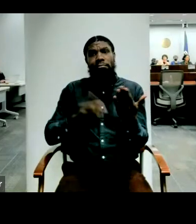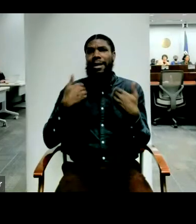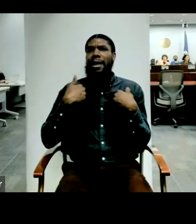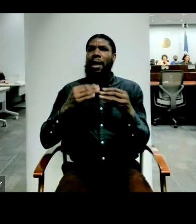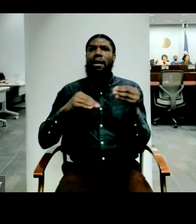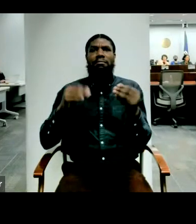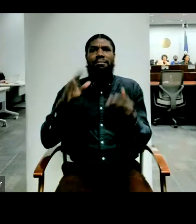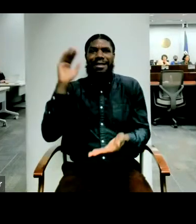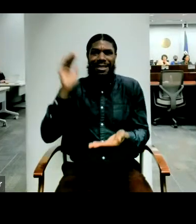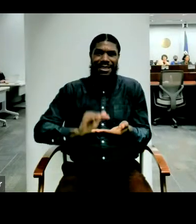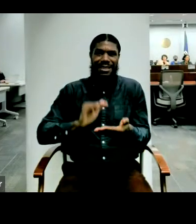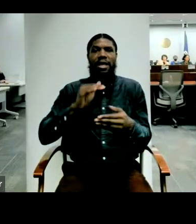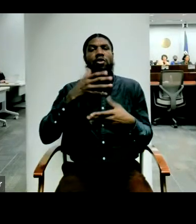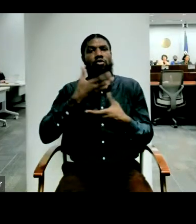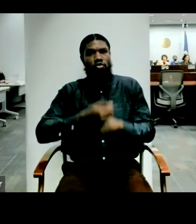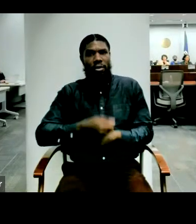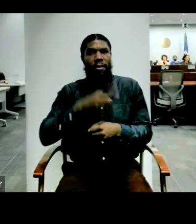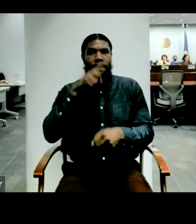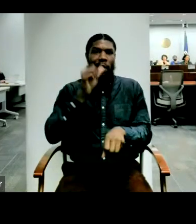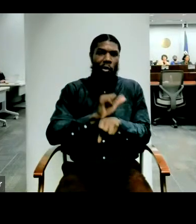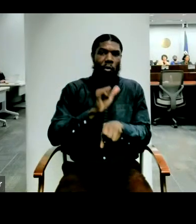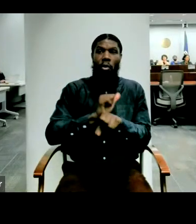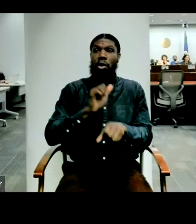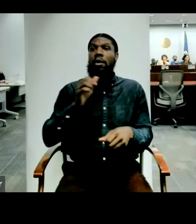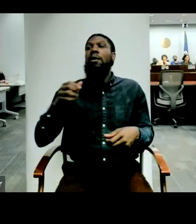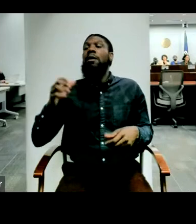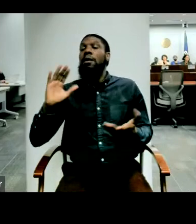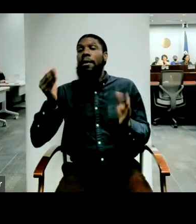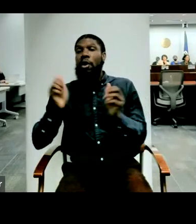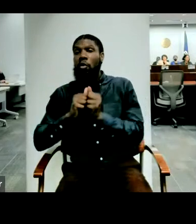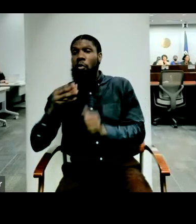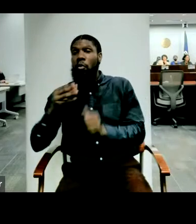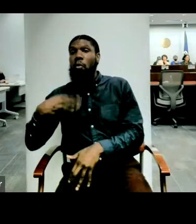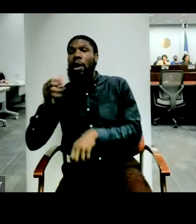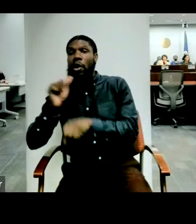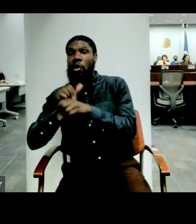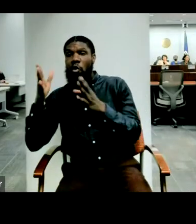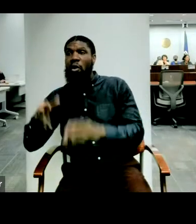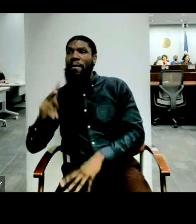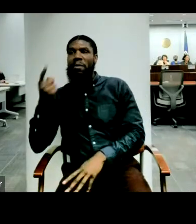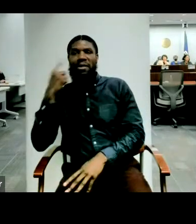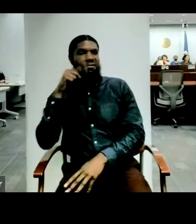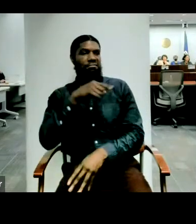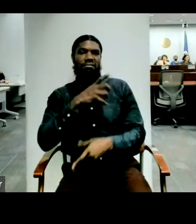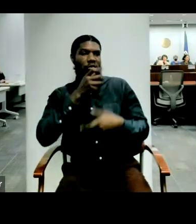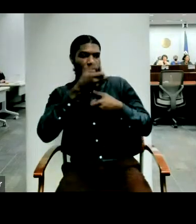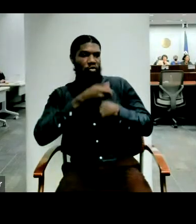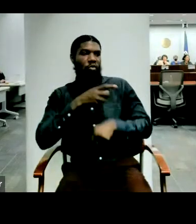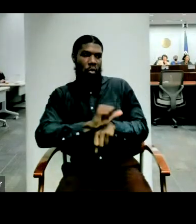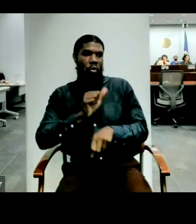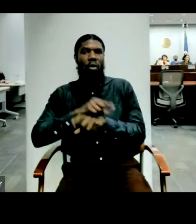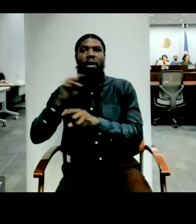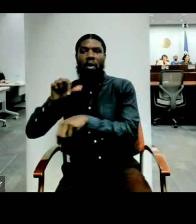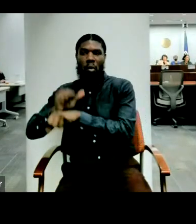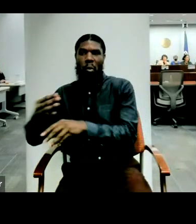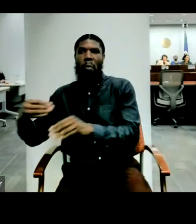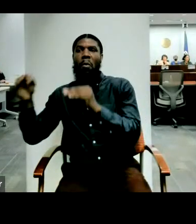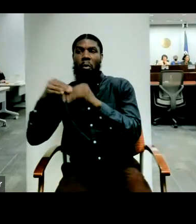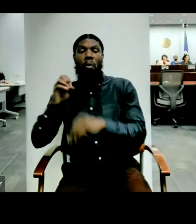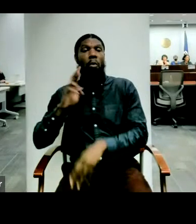for example, Black workers won't work as hard at White or Latin X workers they may be subjected to